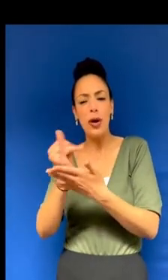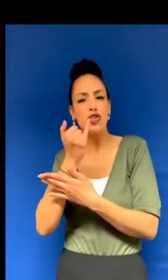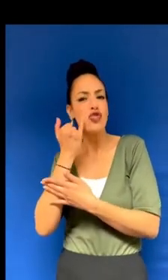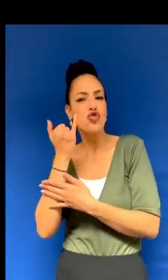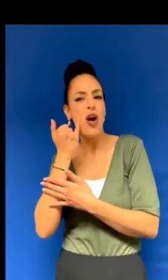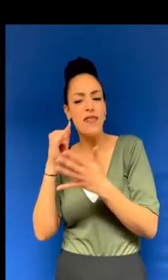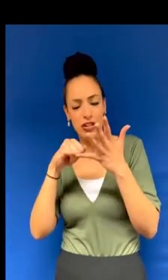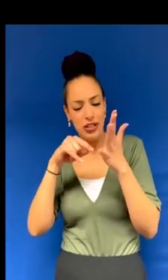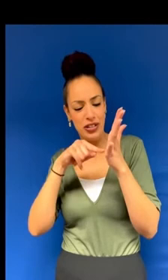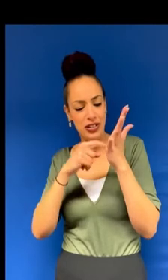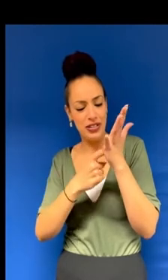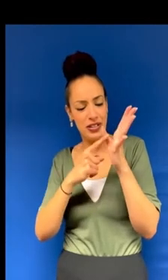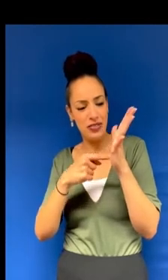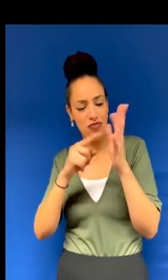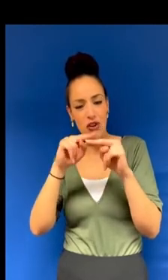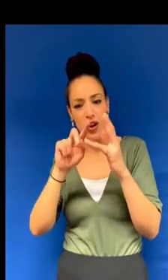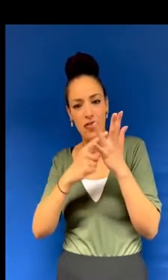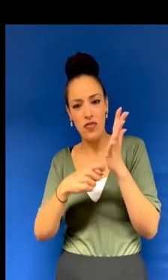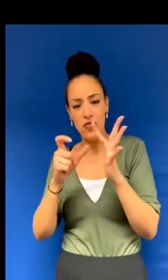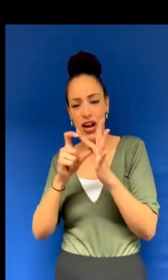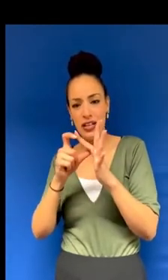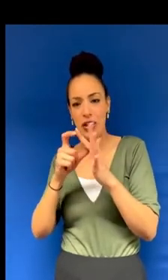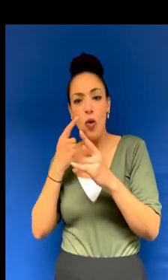You can see the Olympic Stadium in lots of different bits of Newham or you know,